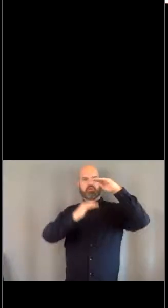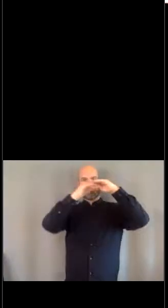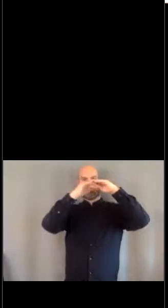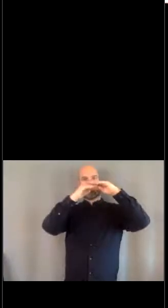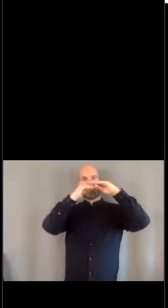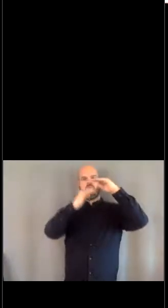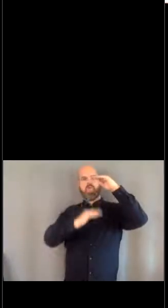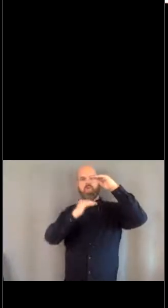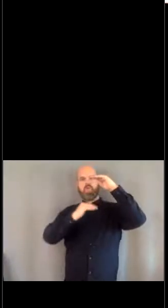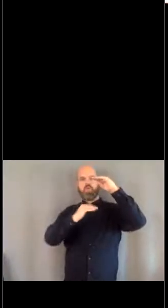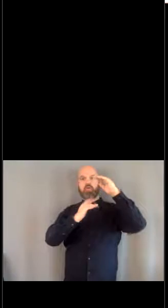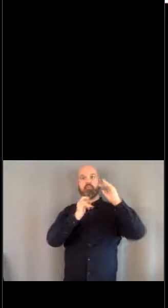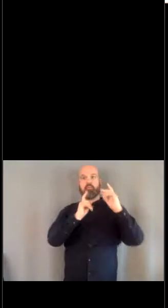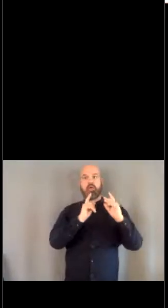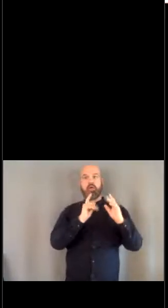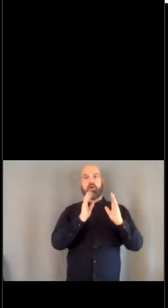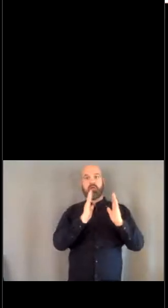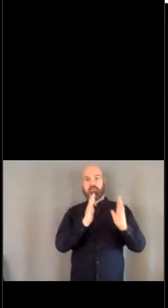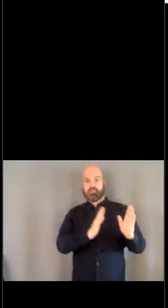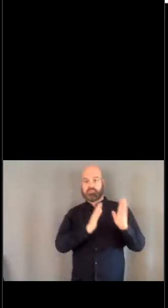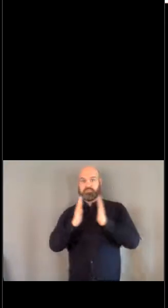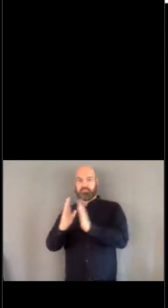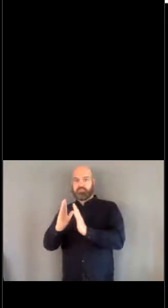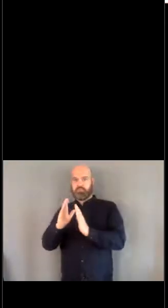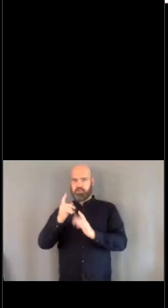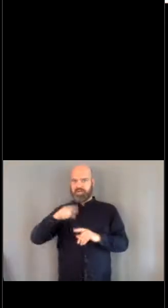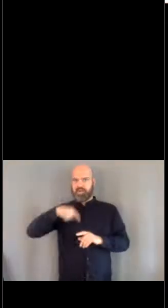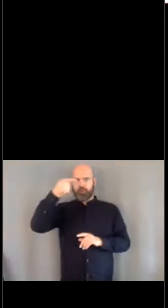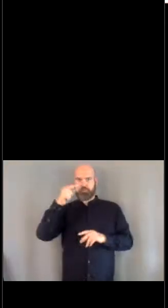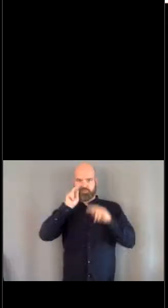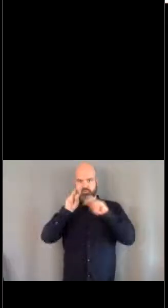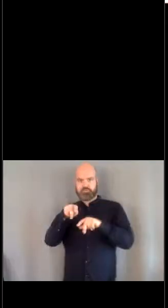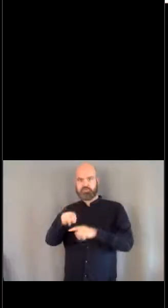Here we have household C who is way above the means test threshold.